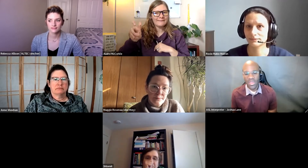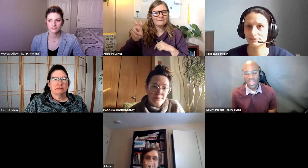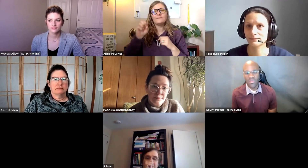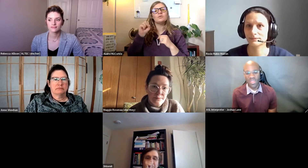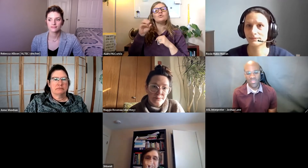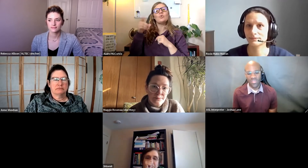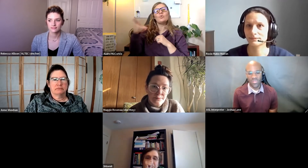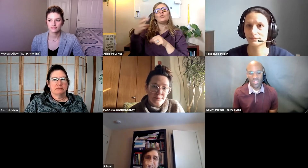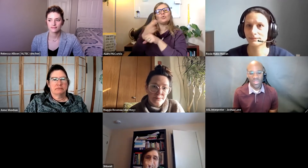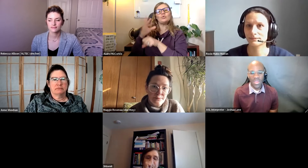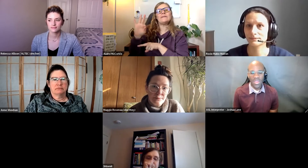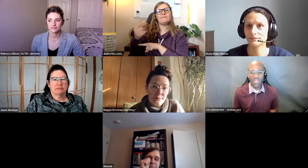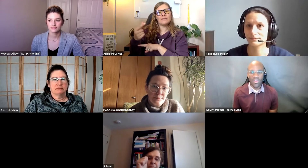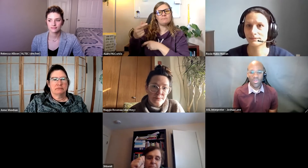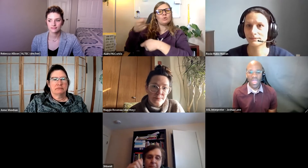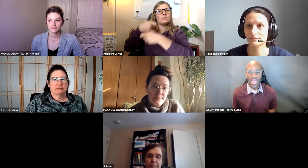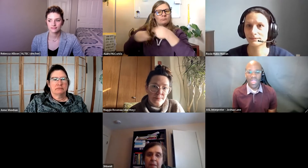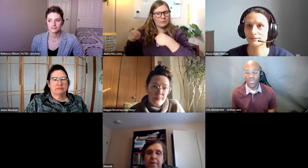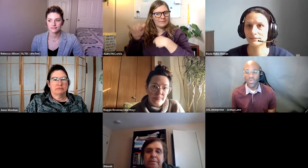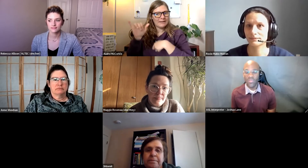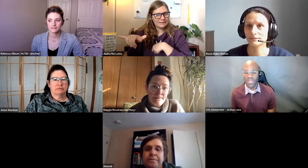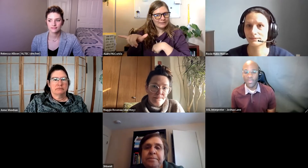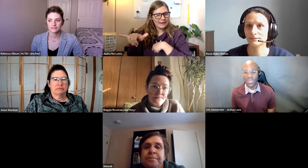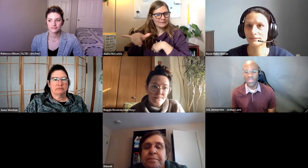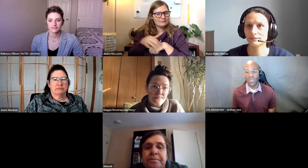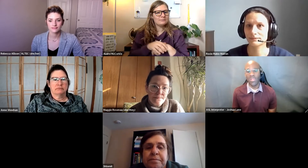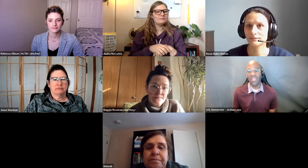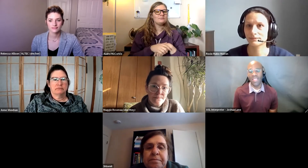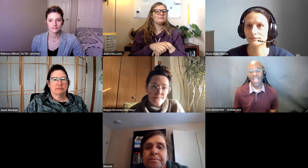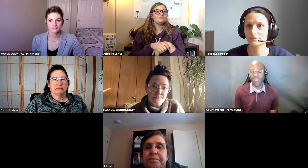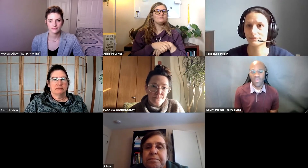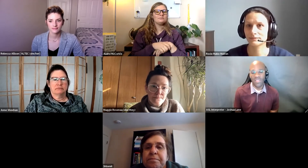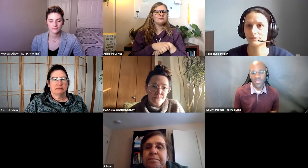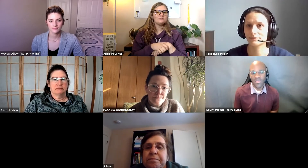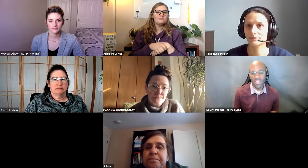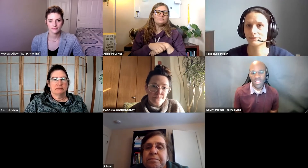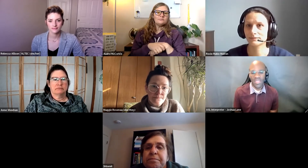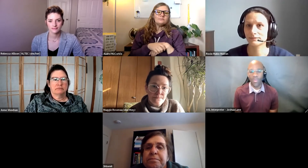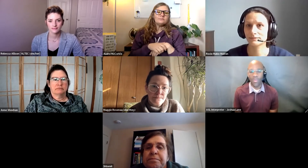internet issues and so you can use Flipgrid to replace live presentations in that way.